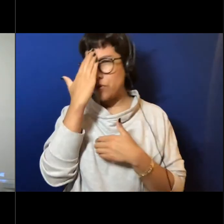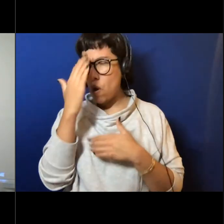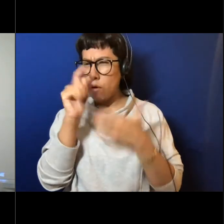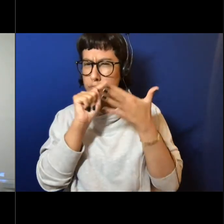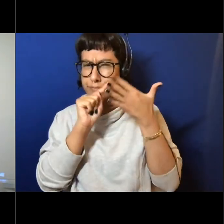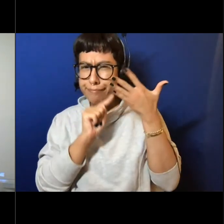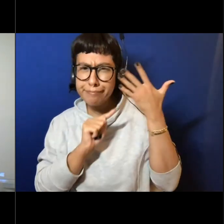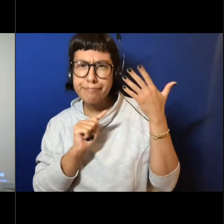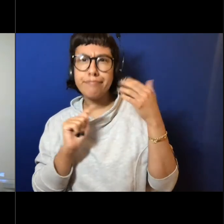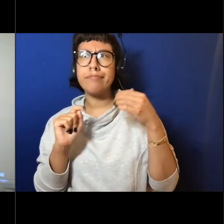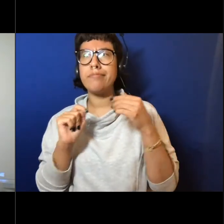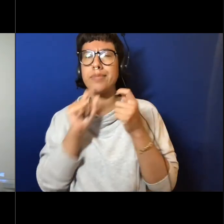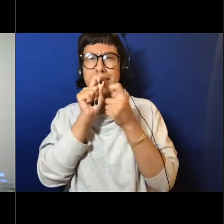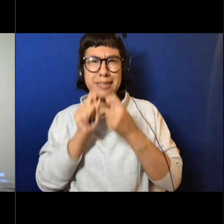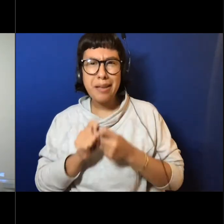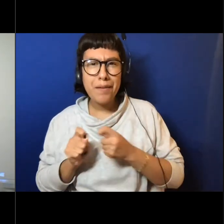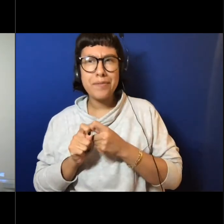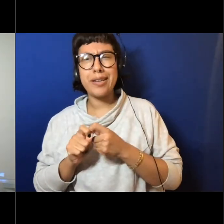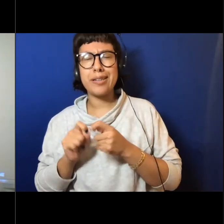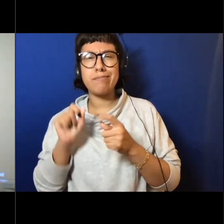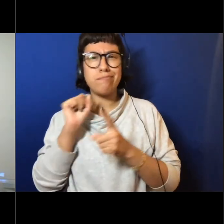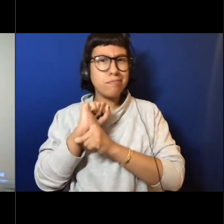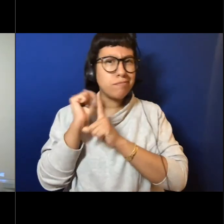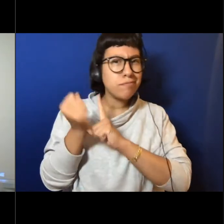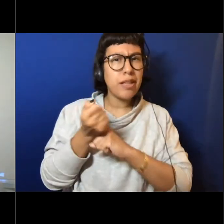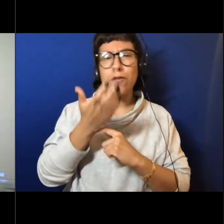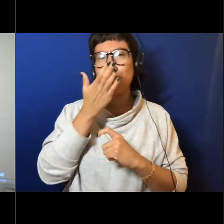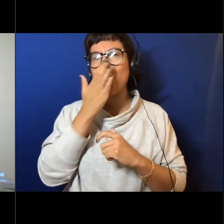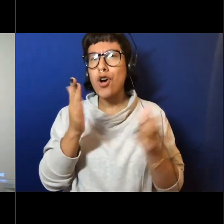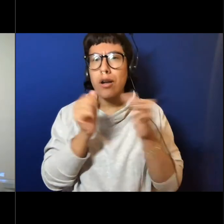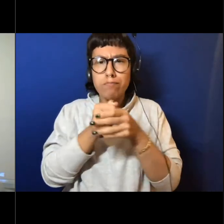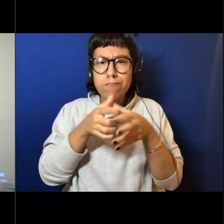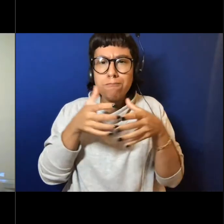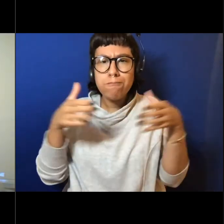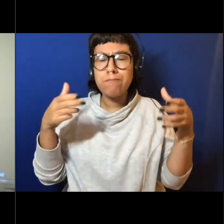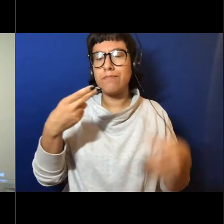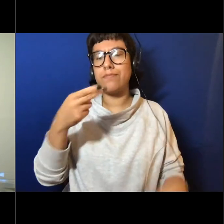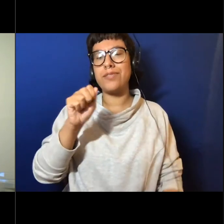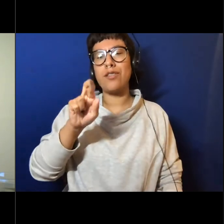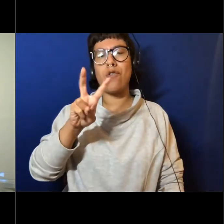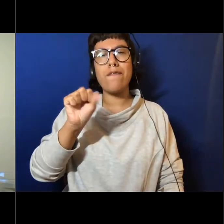certain conditions to make sure you can have a good harvest. What might you need to know if you were growing oysters?